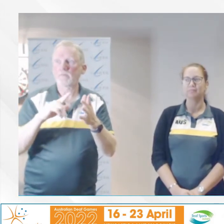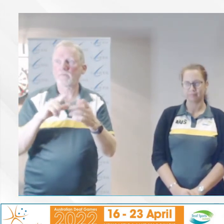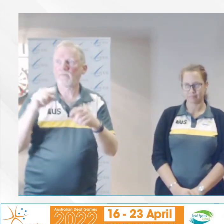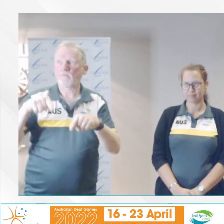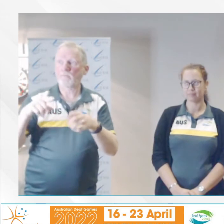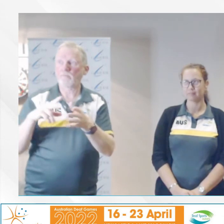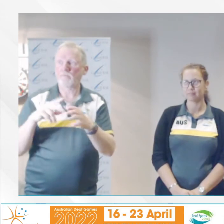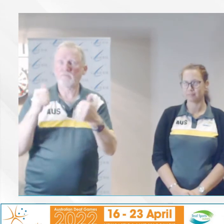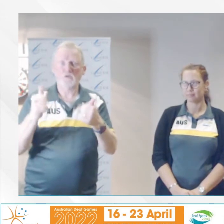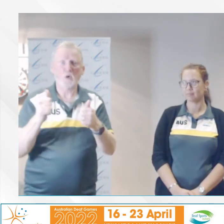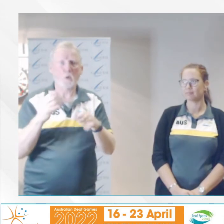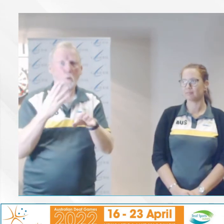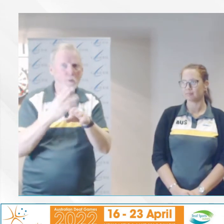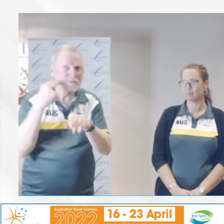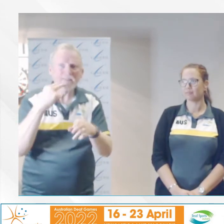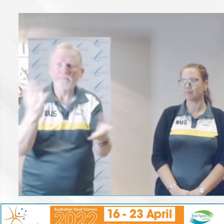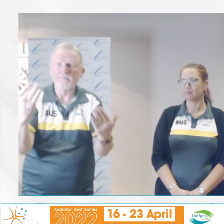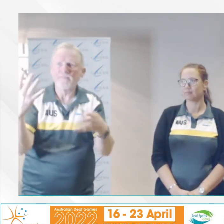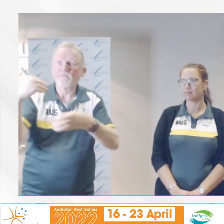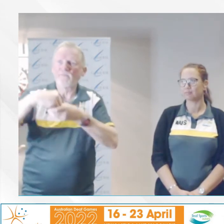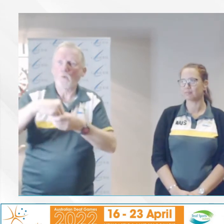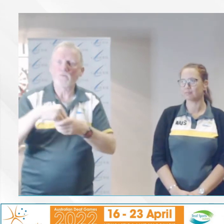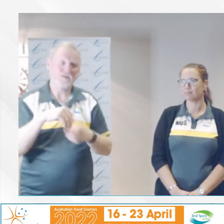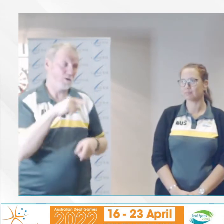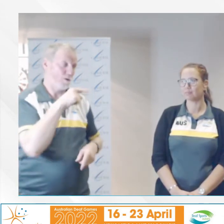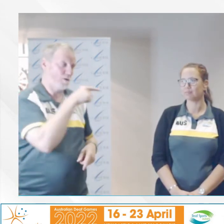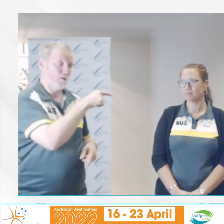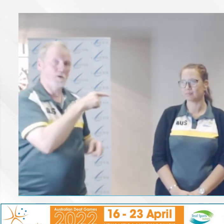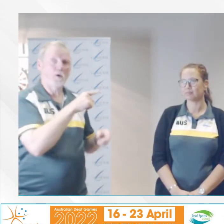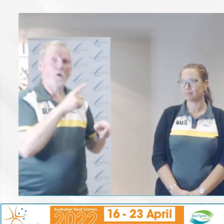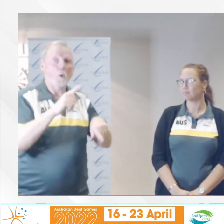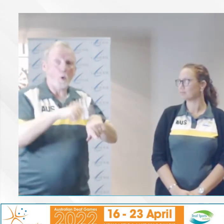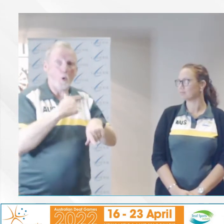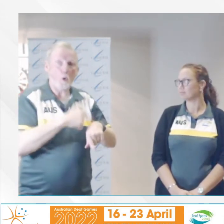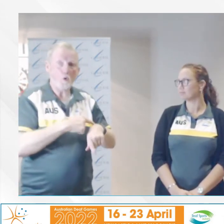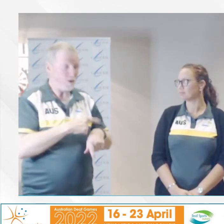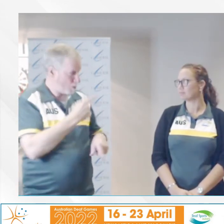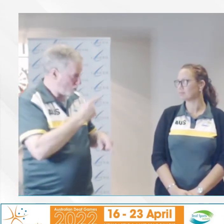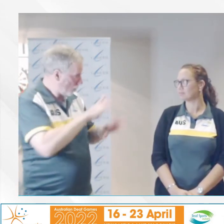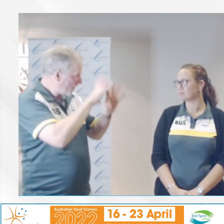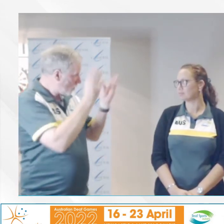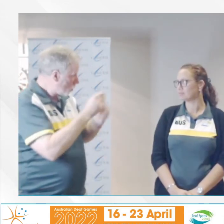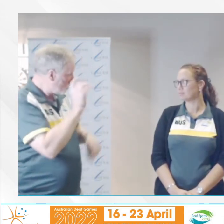person to set up the website um and we really want this to be deaf-led so if you've got any